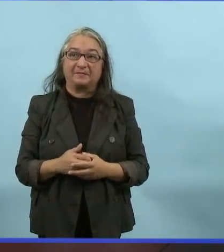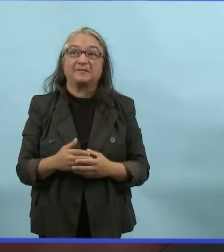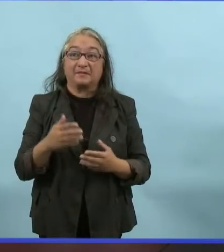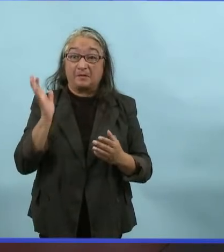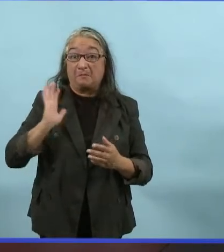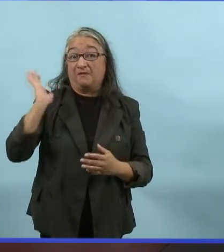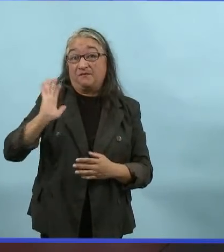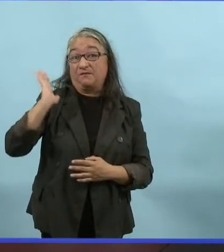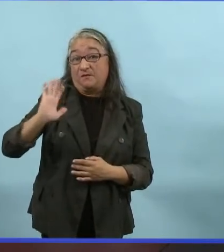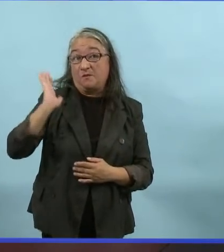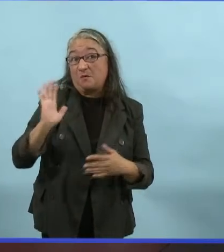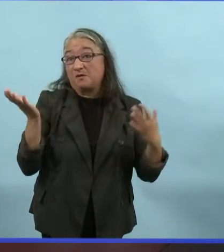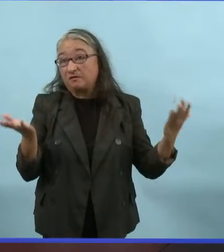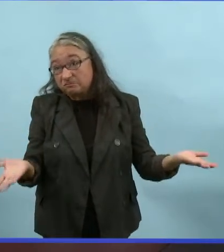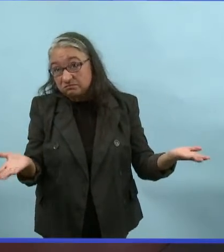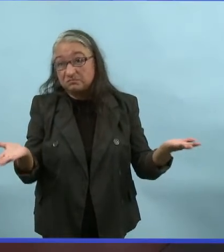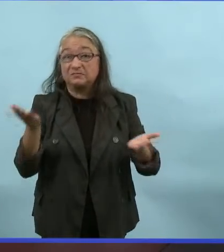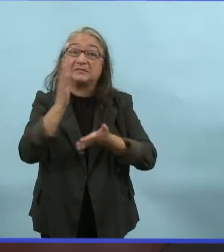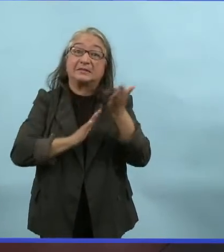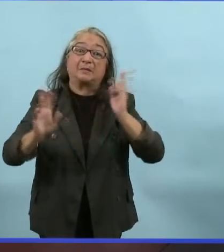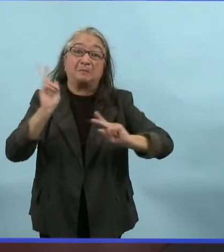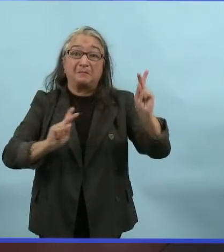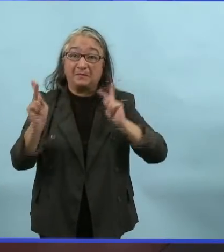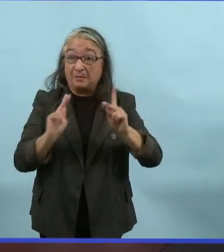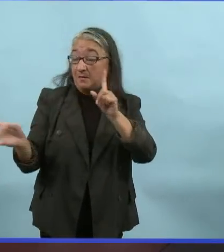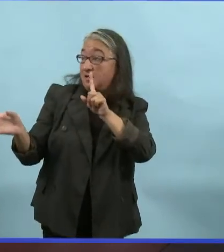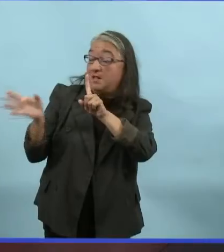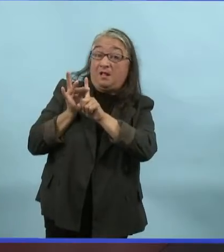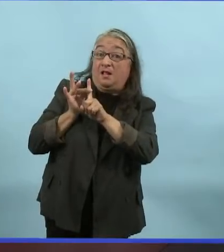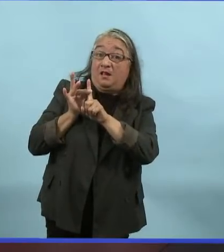got admitted to ICU you had so it's not about blame it's not about bad decision-making